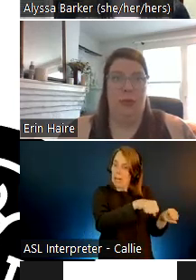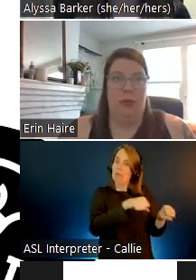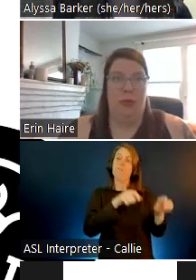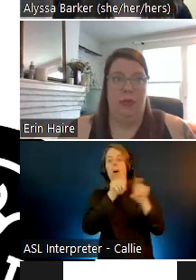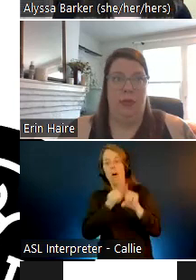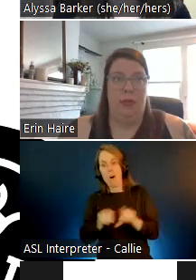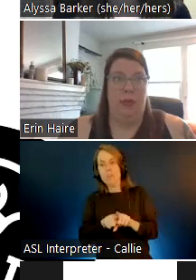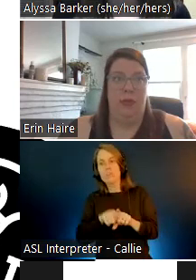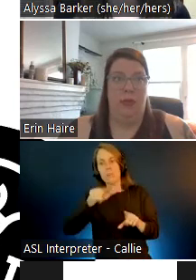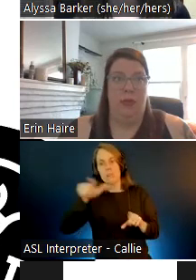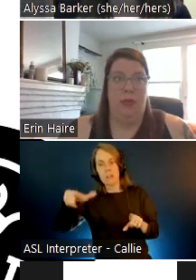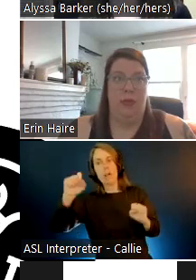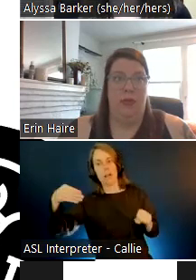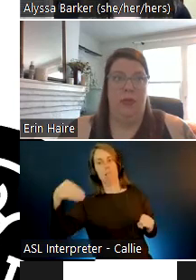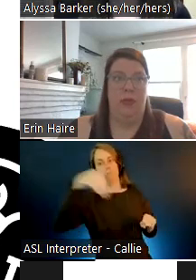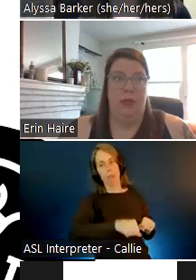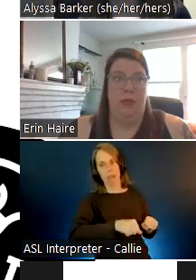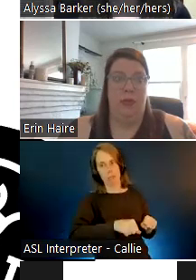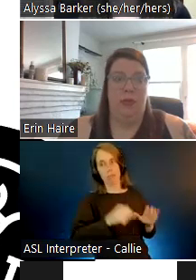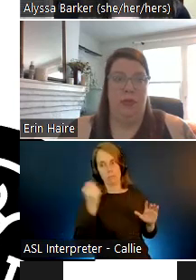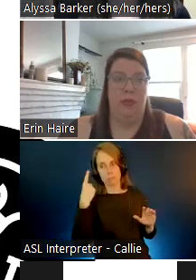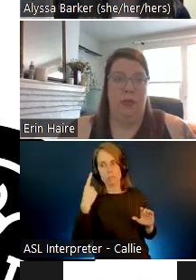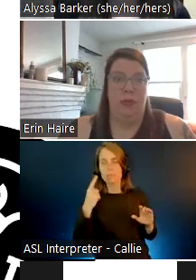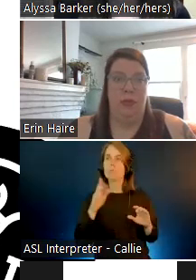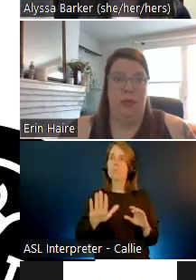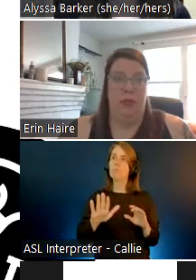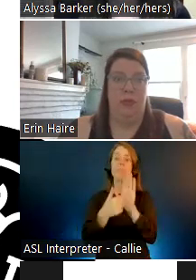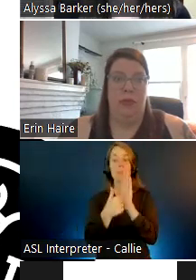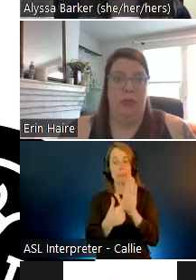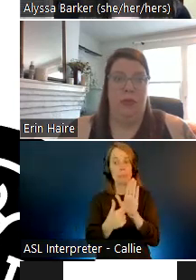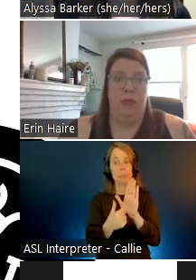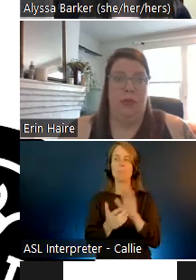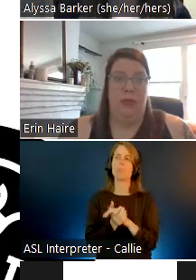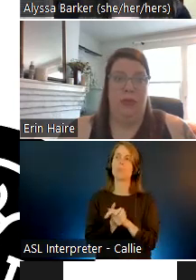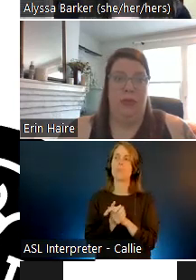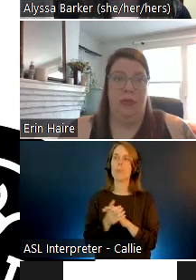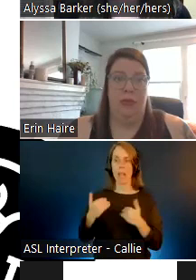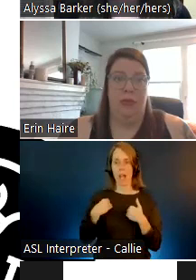from a case i had where we had a tenant who used a wheelchair and needed a ramp